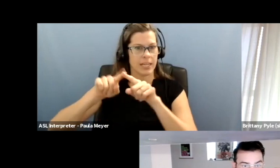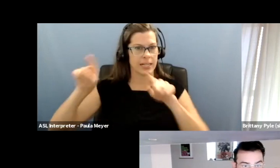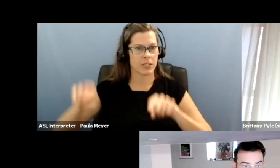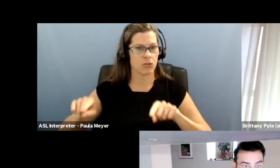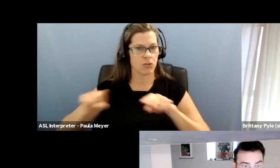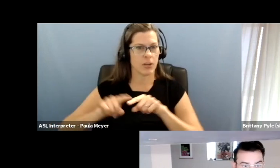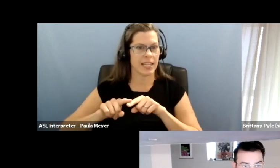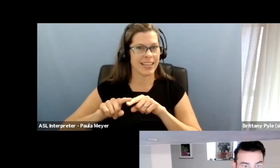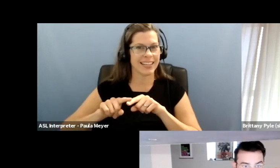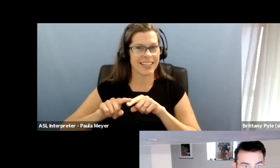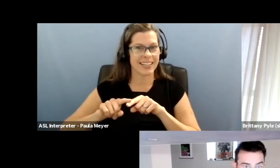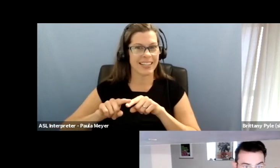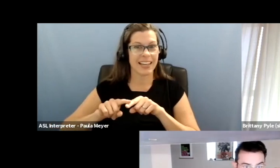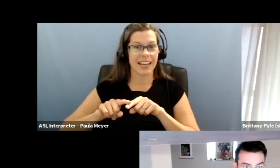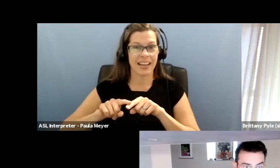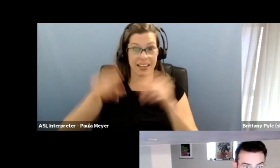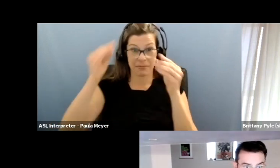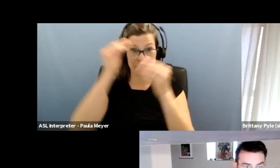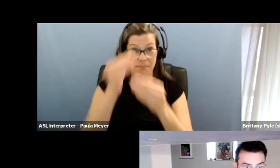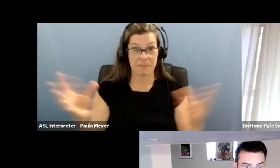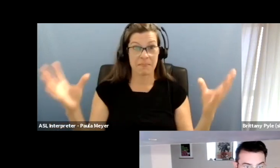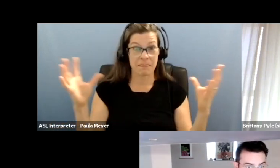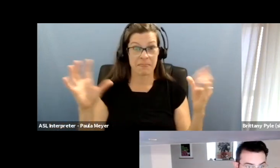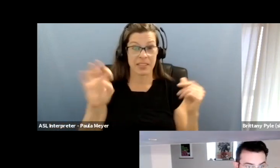Full disclosure, Eddie and I work together at Chicago Humanities Festival,